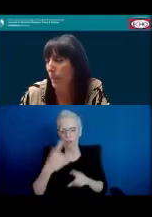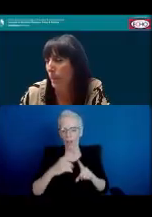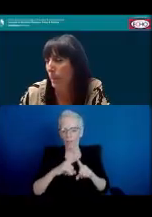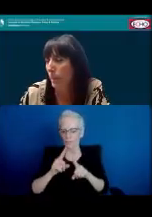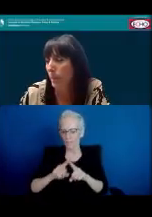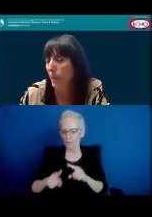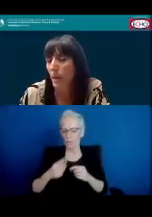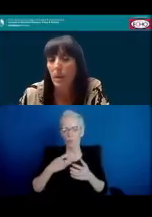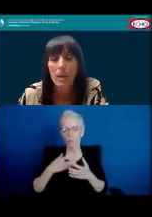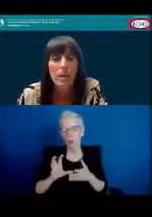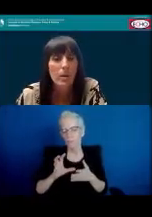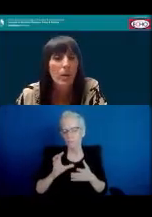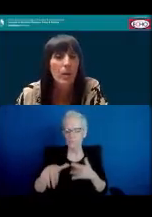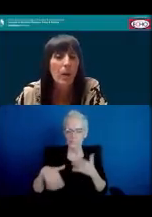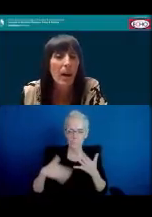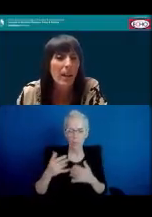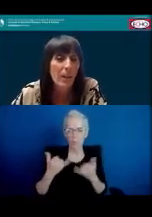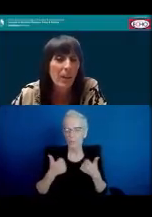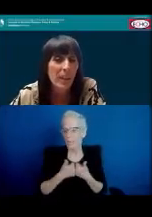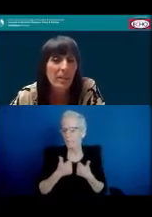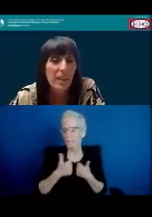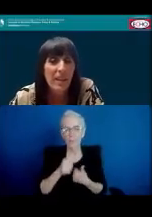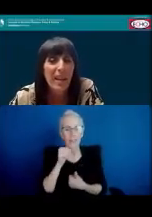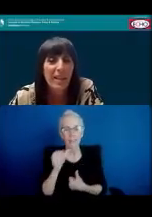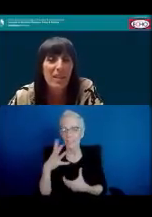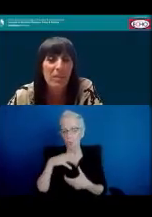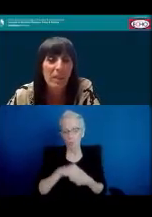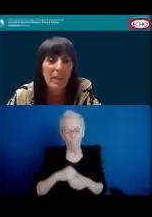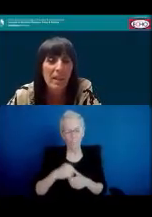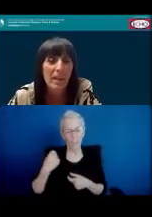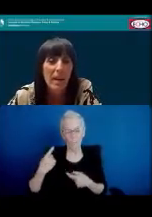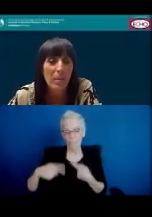Janel Preston: Okay, so, so I agree with that, really, that